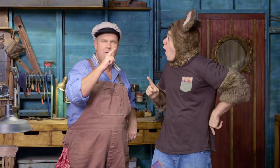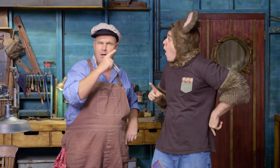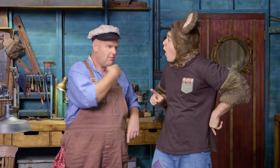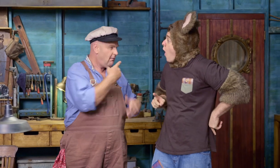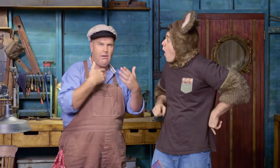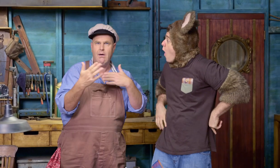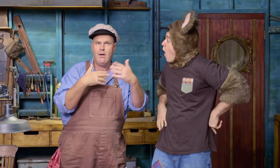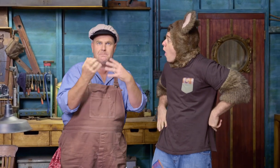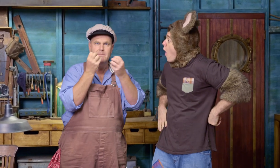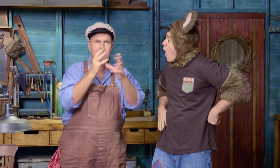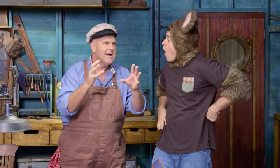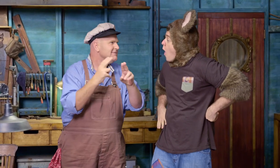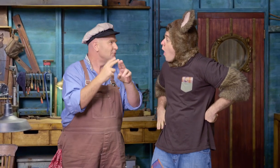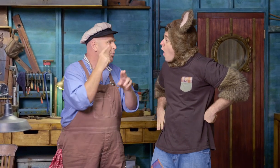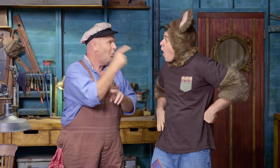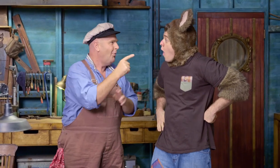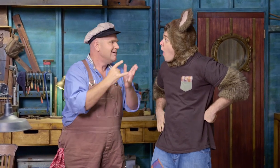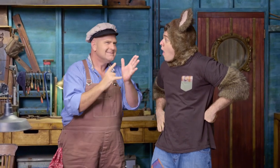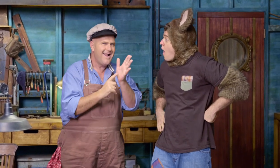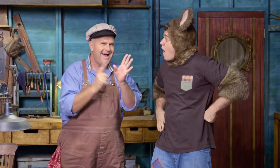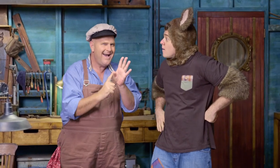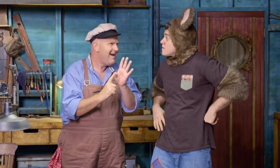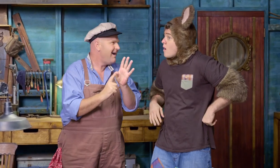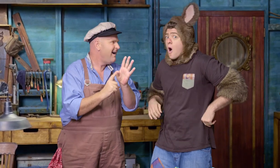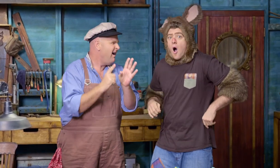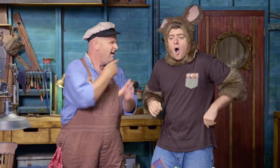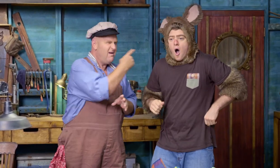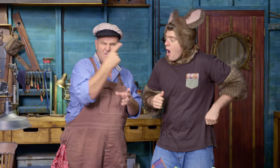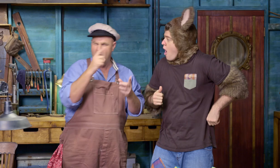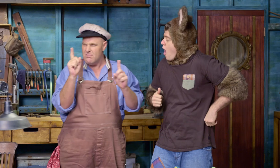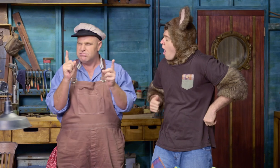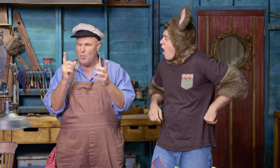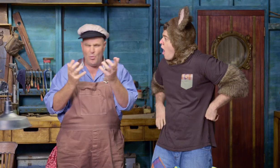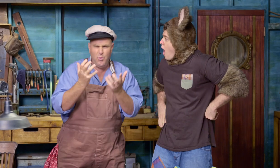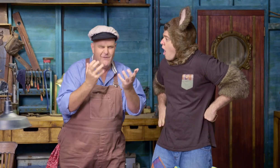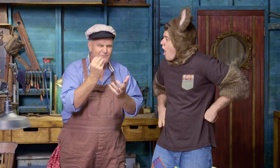What? Why don't we organise a party for Sally? We can make some yummy food